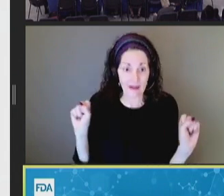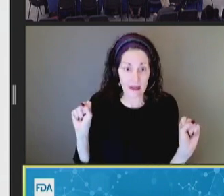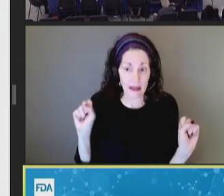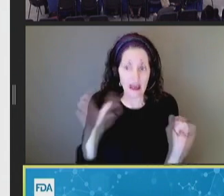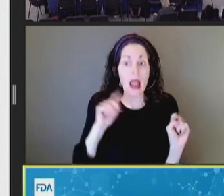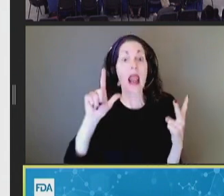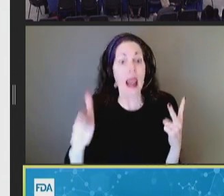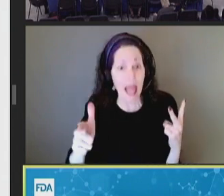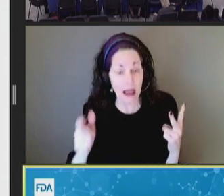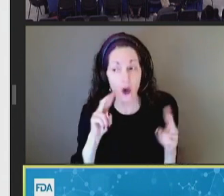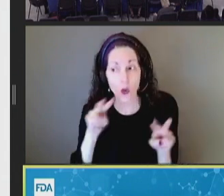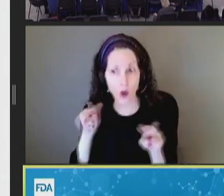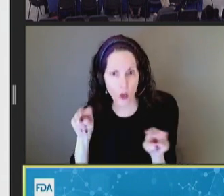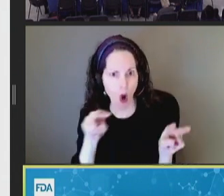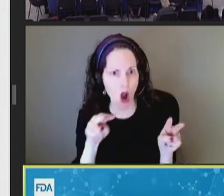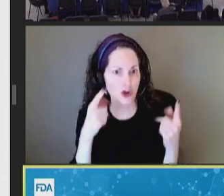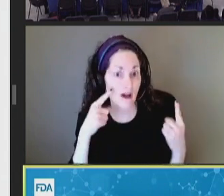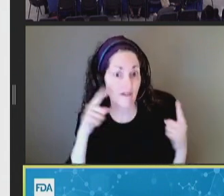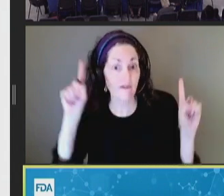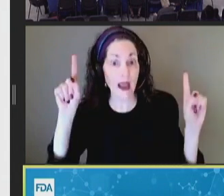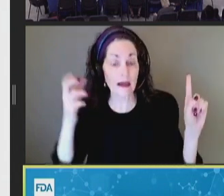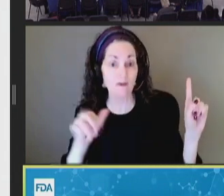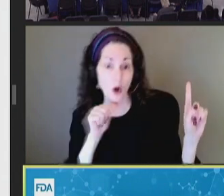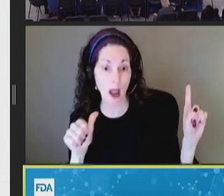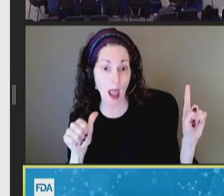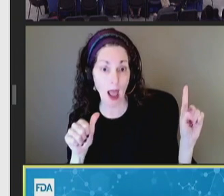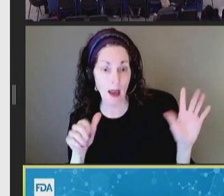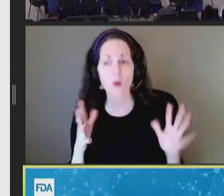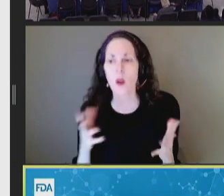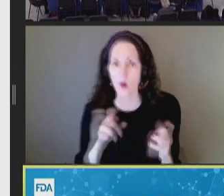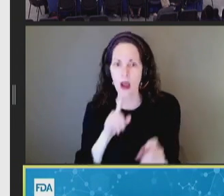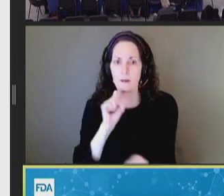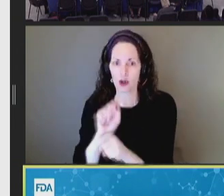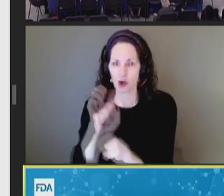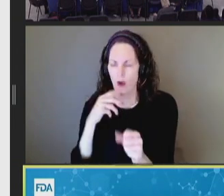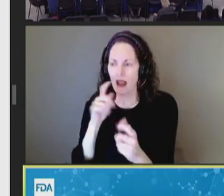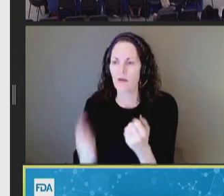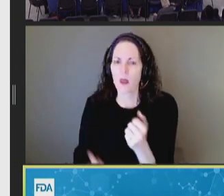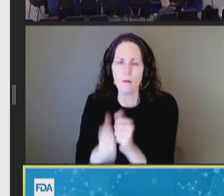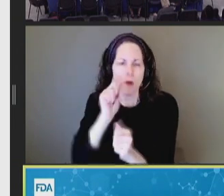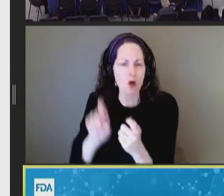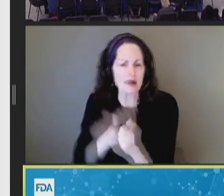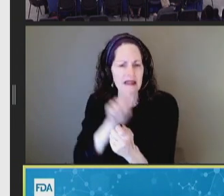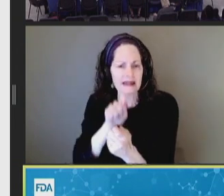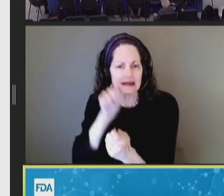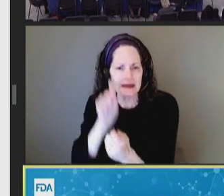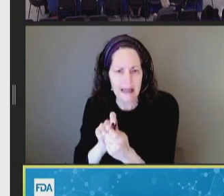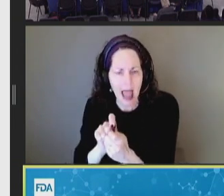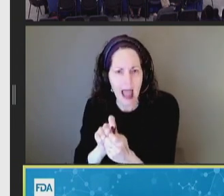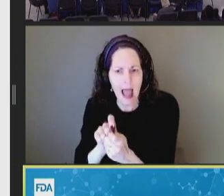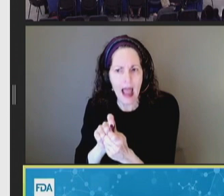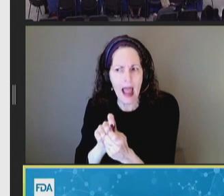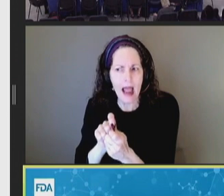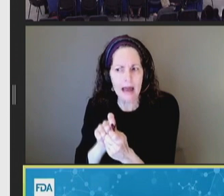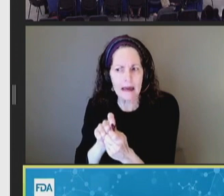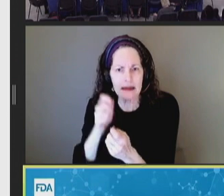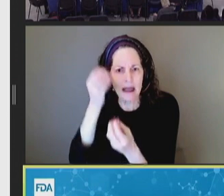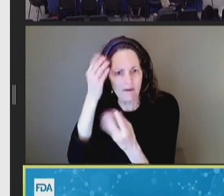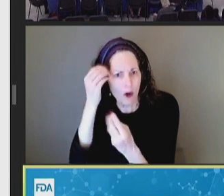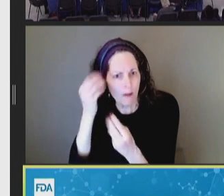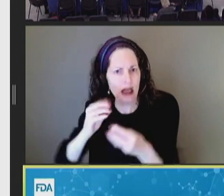we wanted to ensure that we had the most accurate accounting of the vaccines and who was receiving